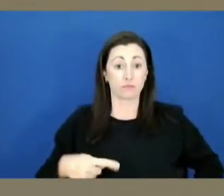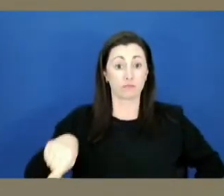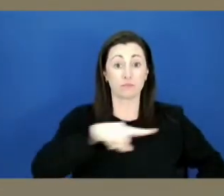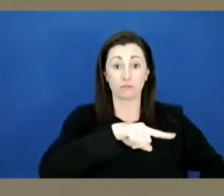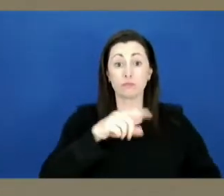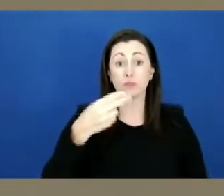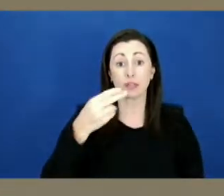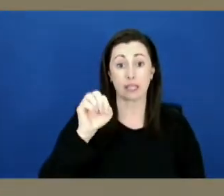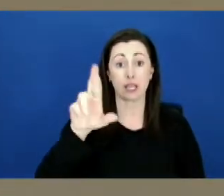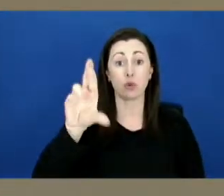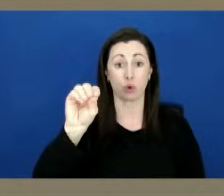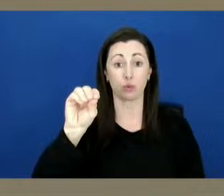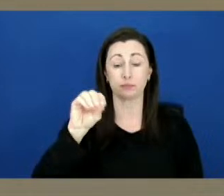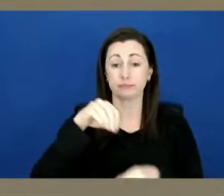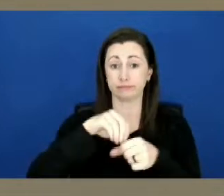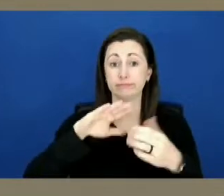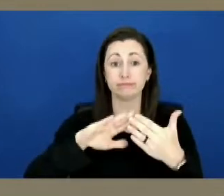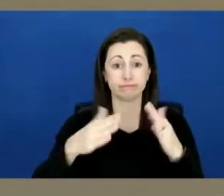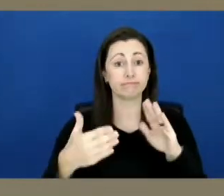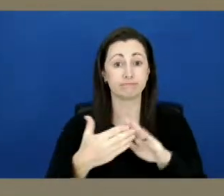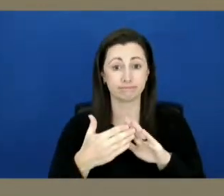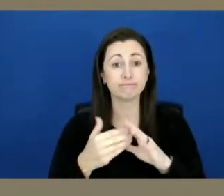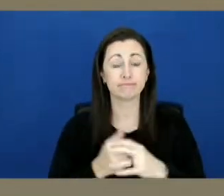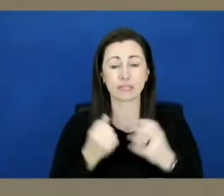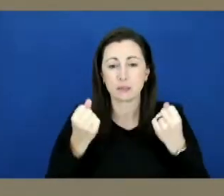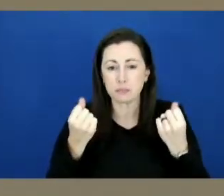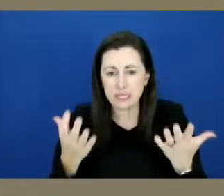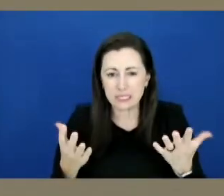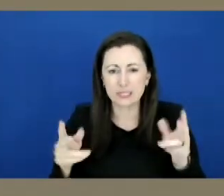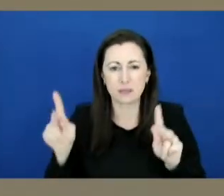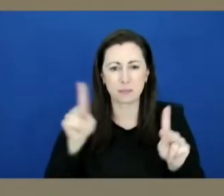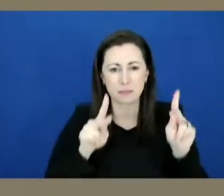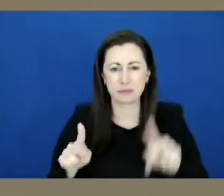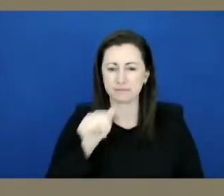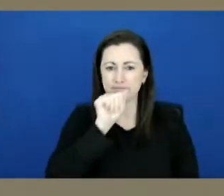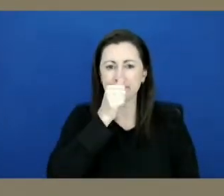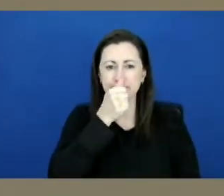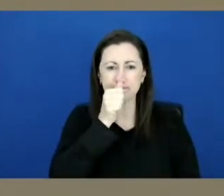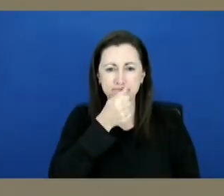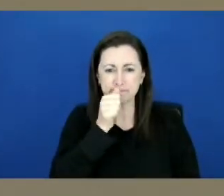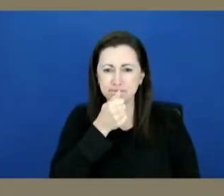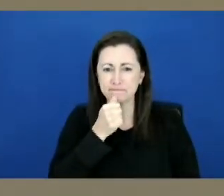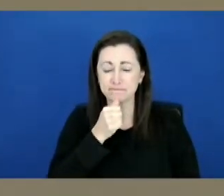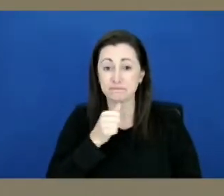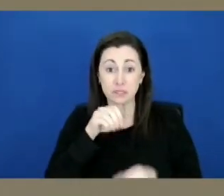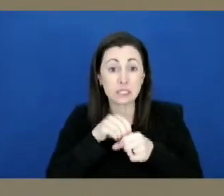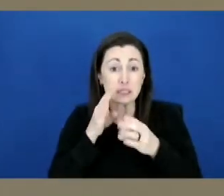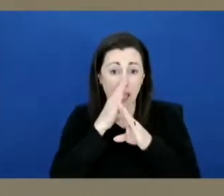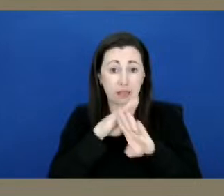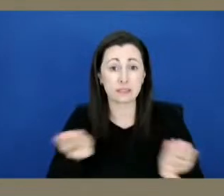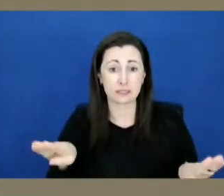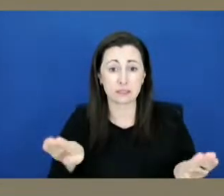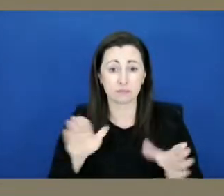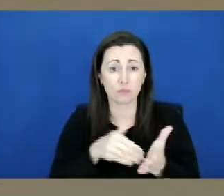AND GRATEFUL FOR THE WORK THAT YOU'RE DOING, YOU REALLY ARE HEROS IN THIS